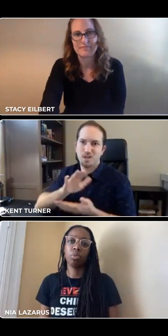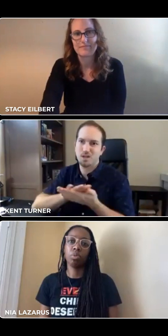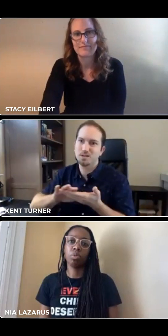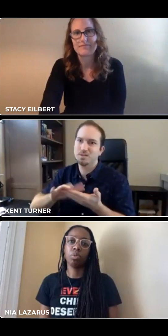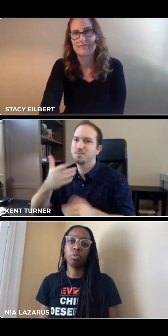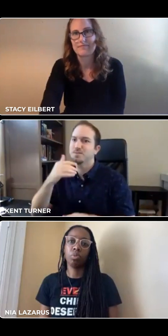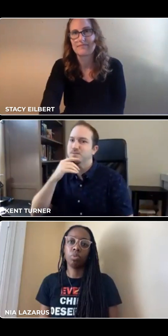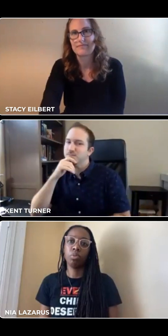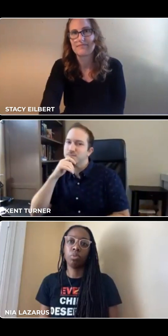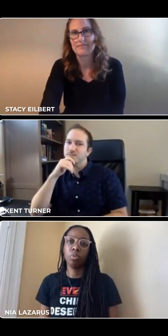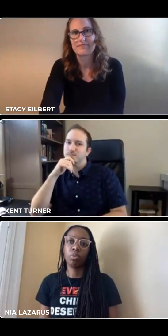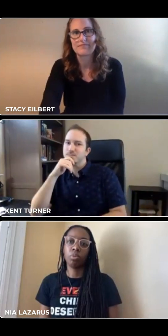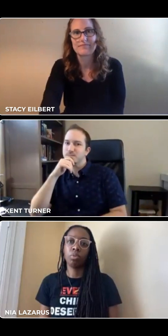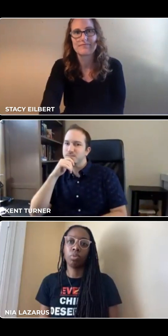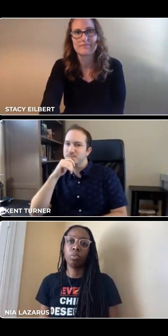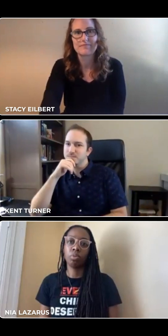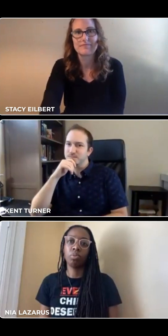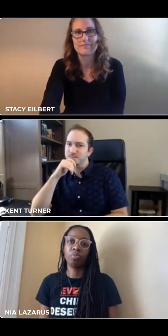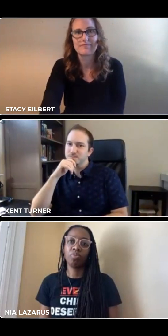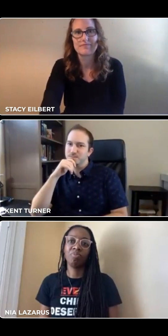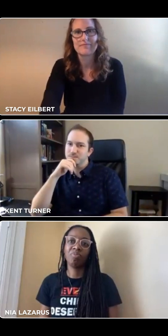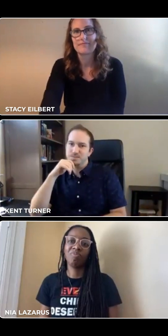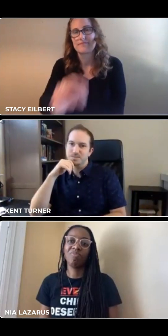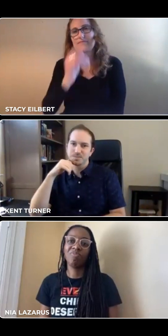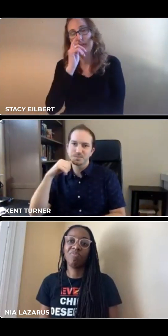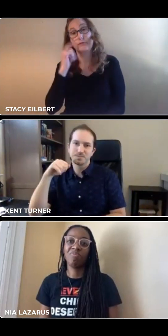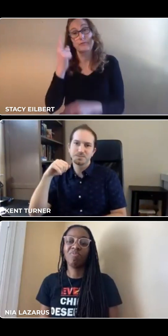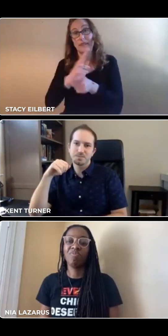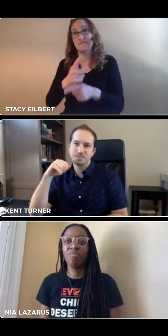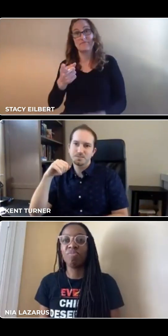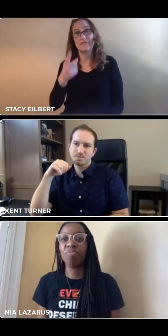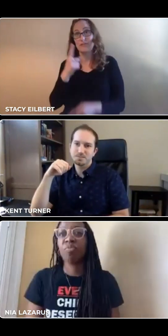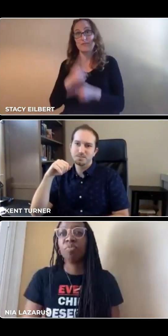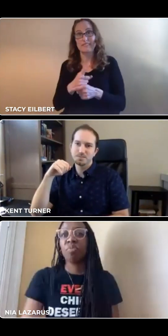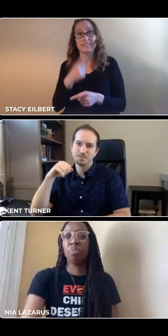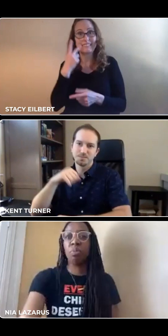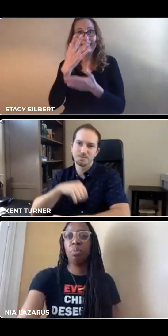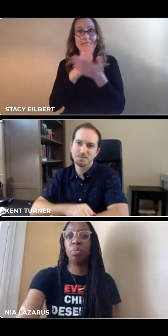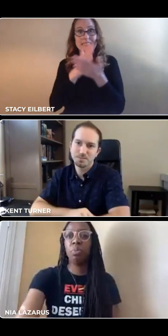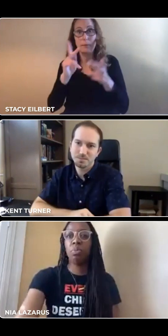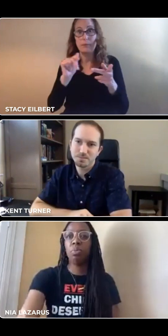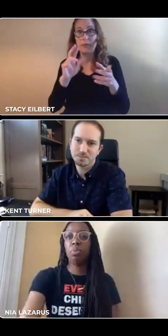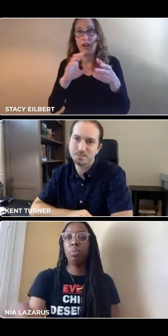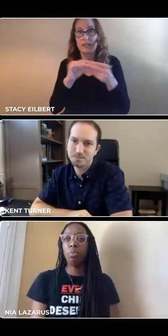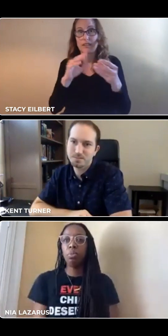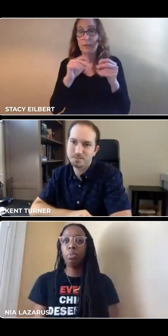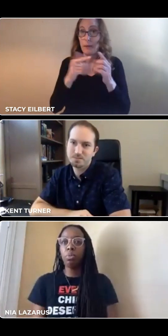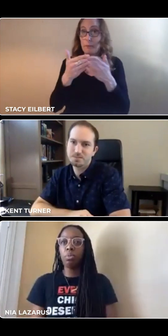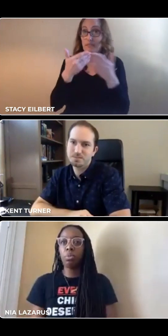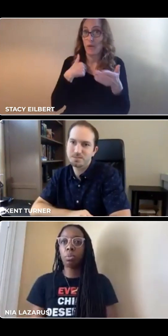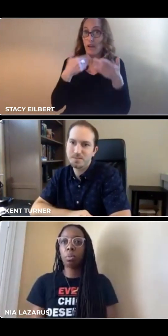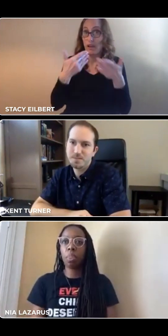and trying to manage the classroom experience. So, this digital shift to education can be a very nice thing for us.